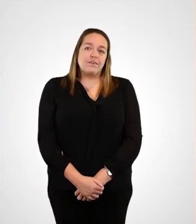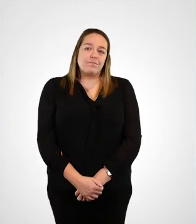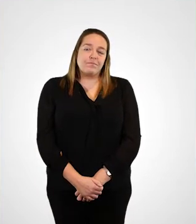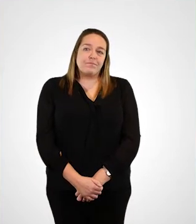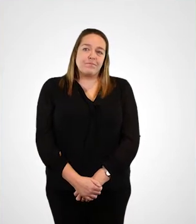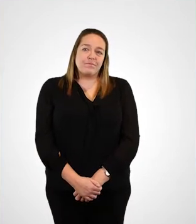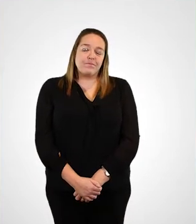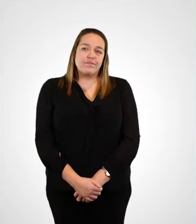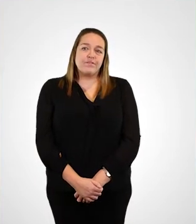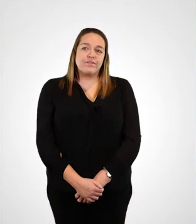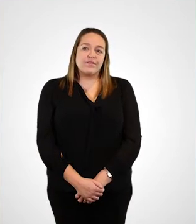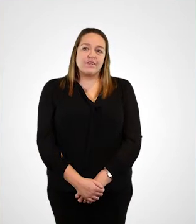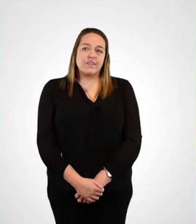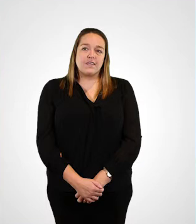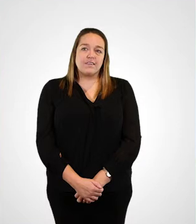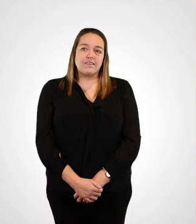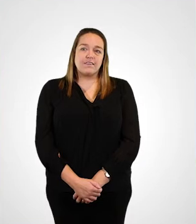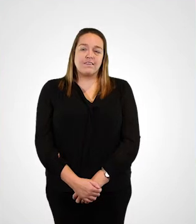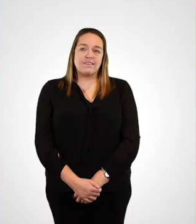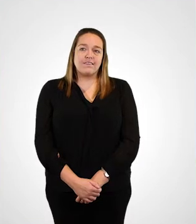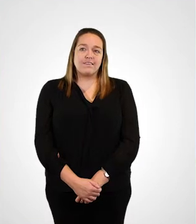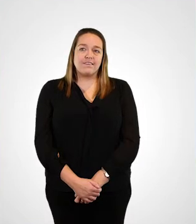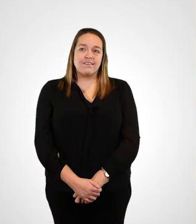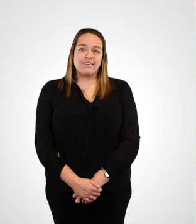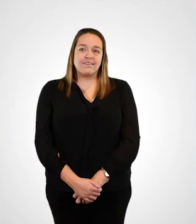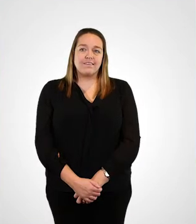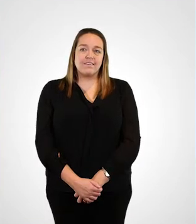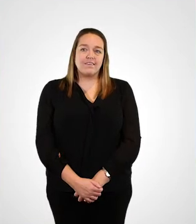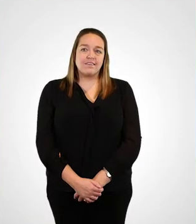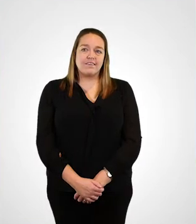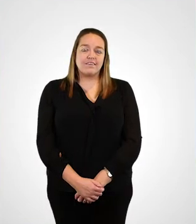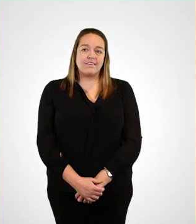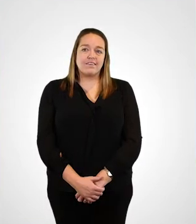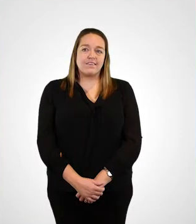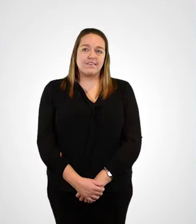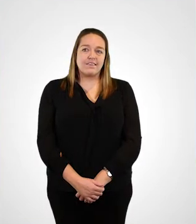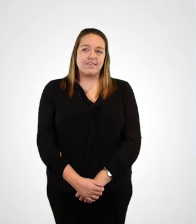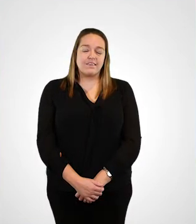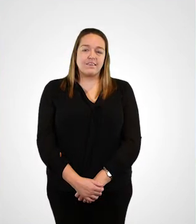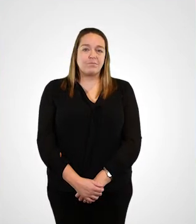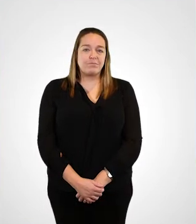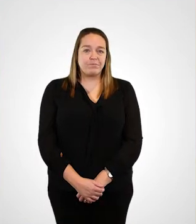If you get it right, you get to do a bonus role. A what kind of role?